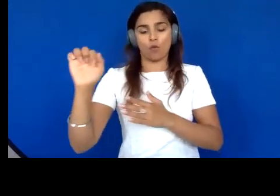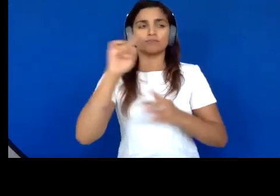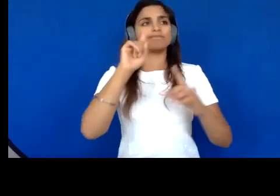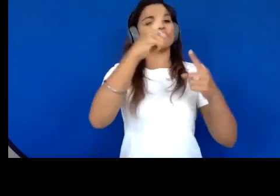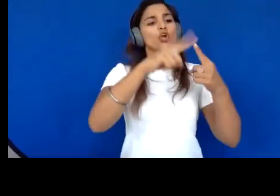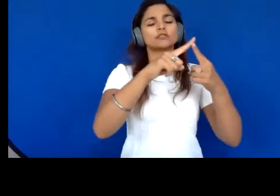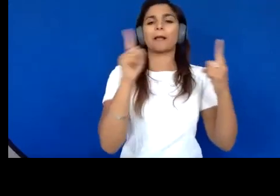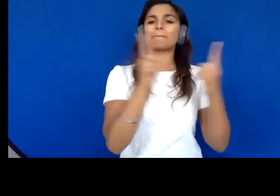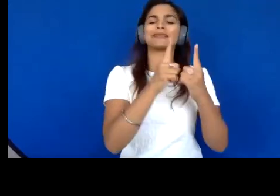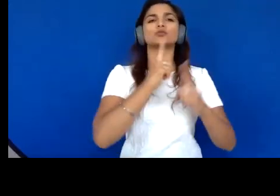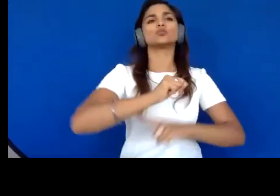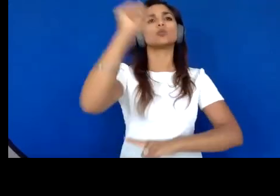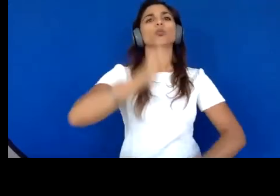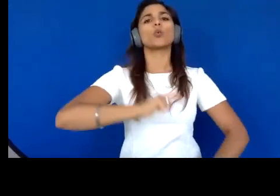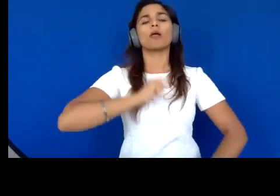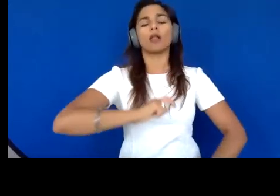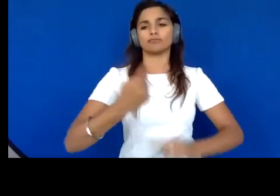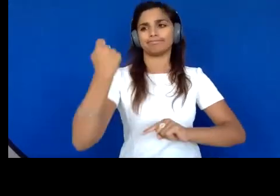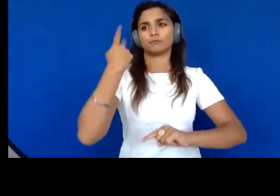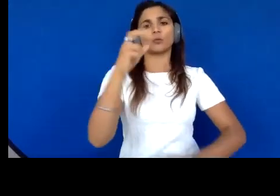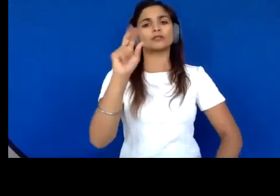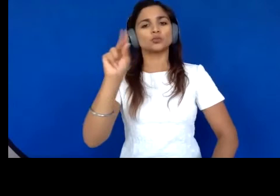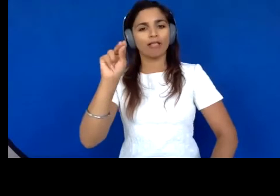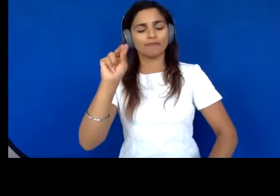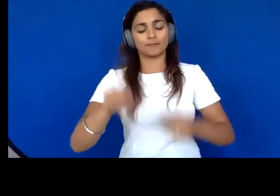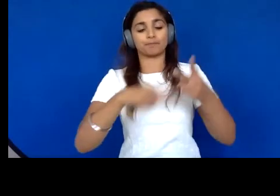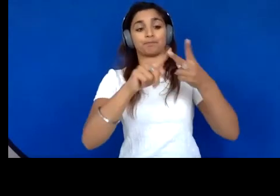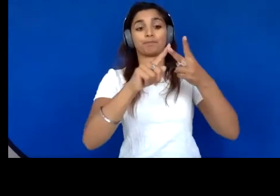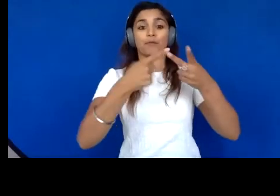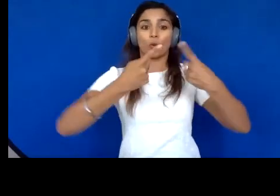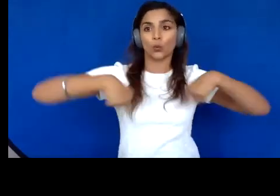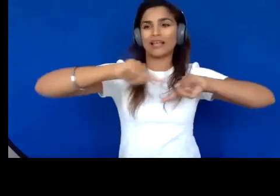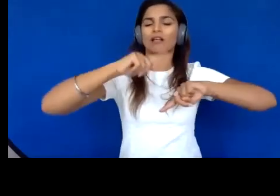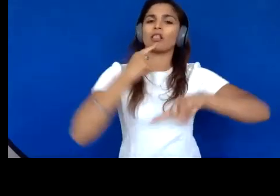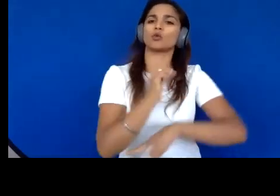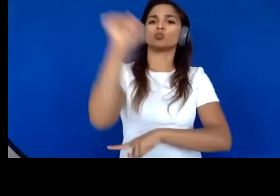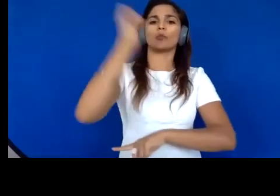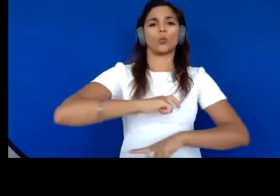2012 and we're the super humans but promoted Rio 2016 these adverts form the